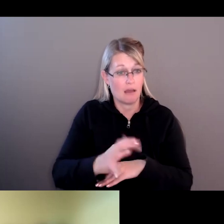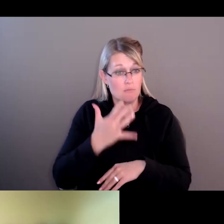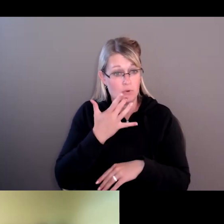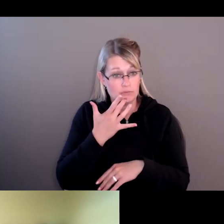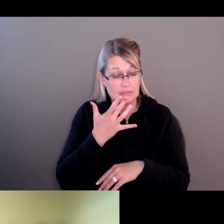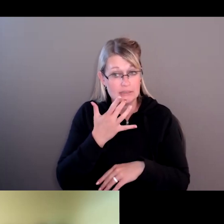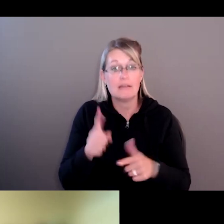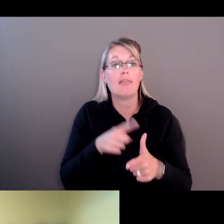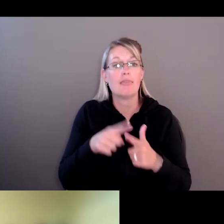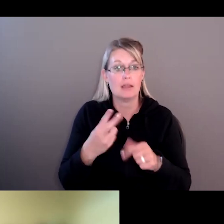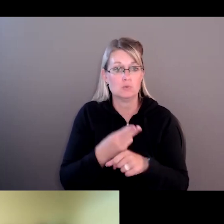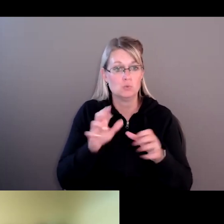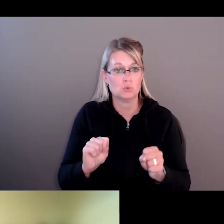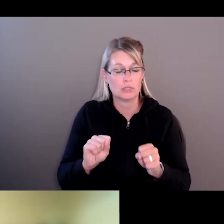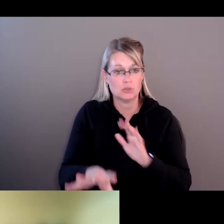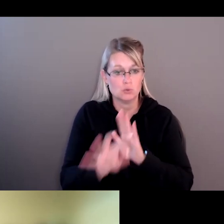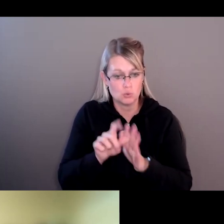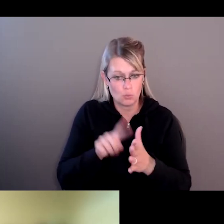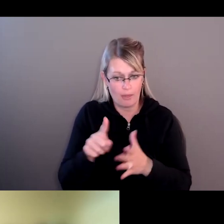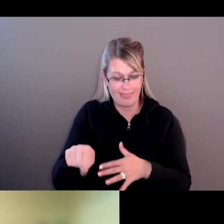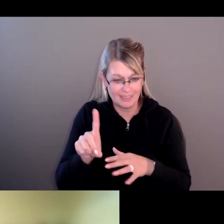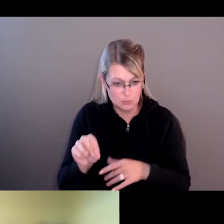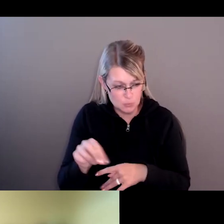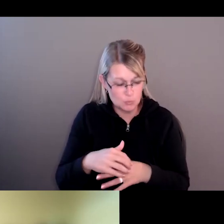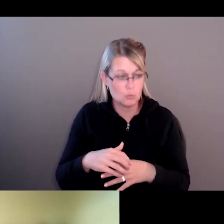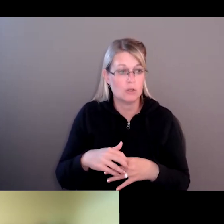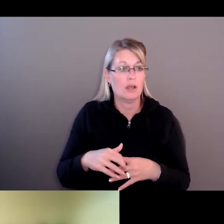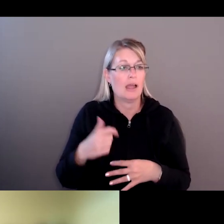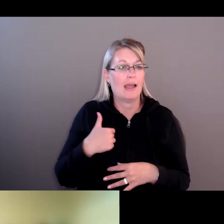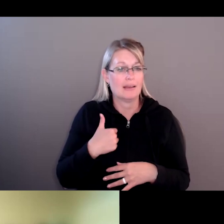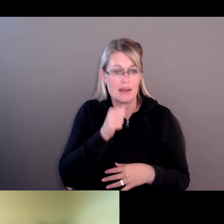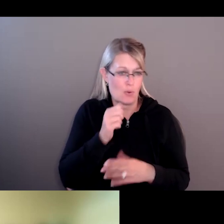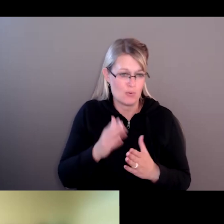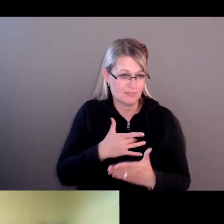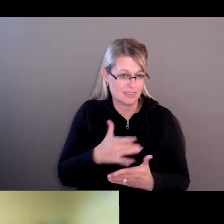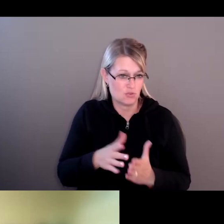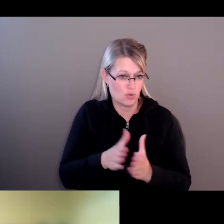then the user can choose what they are doing. And I would not generally recommend that necessarily